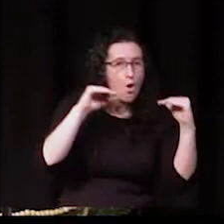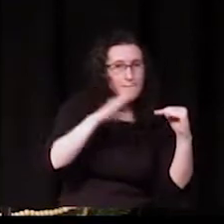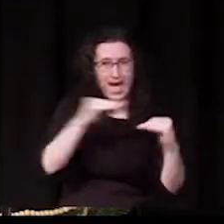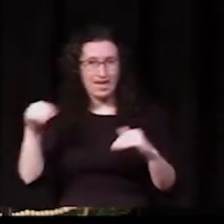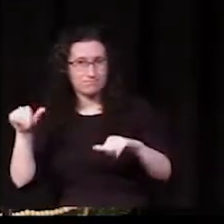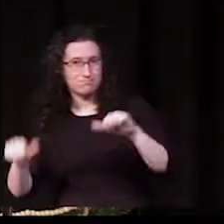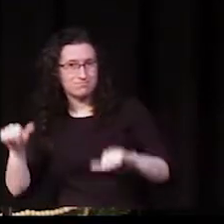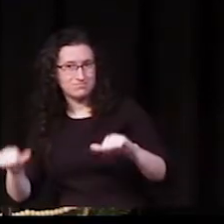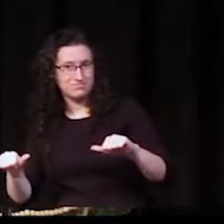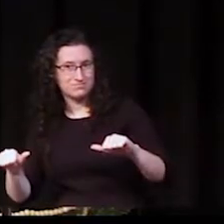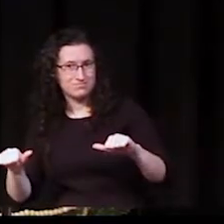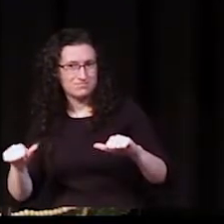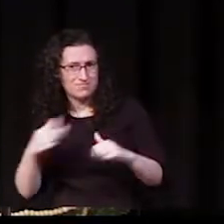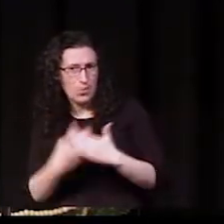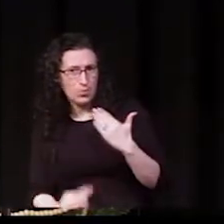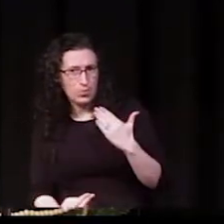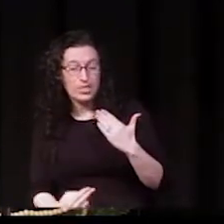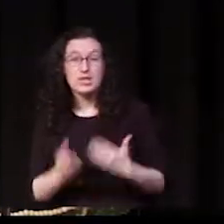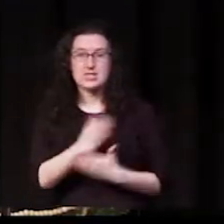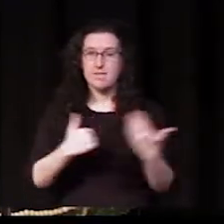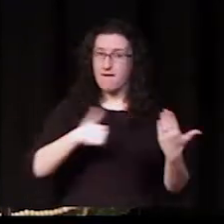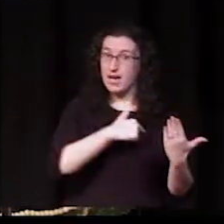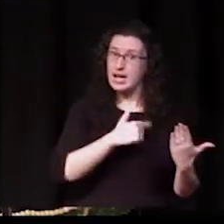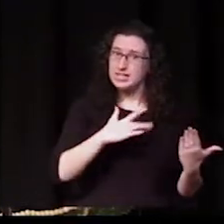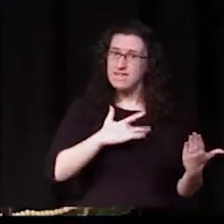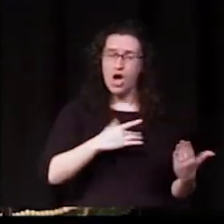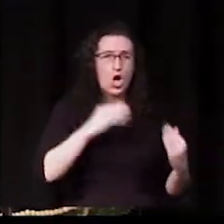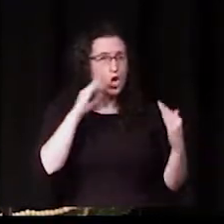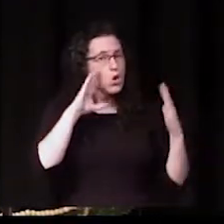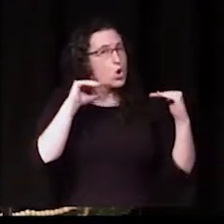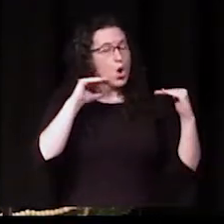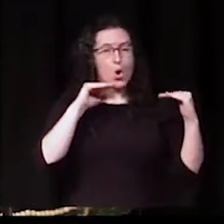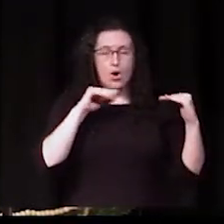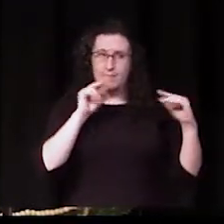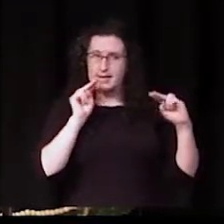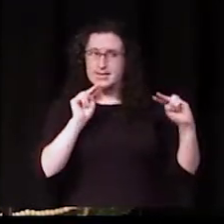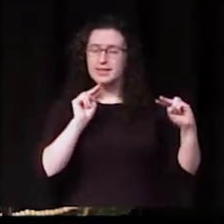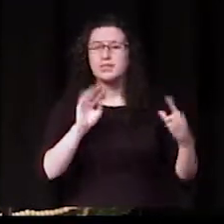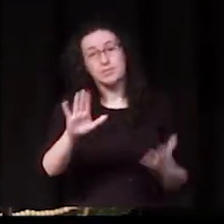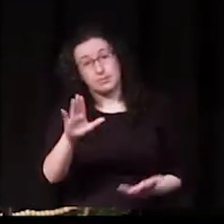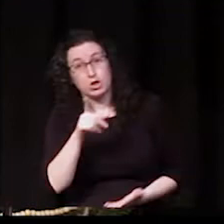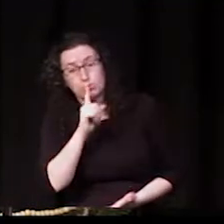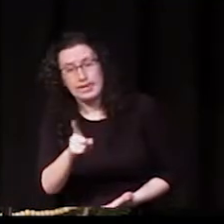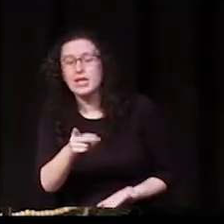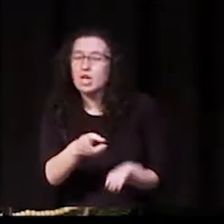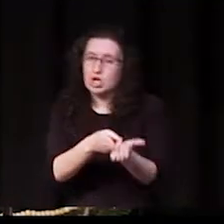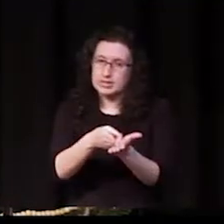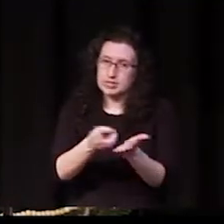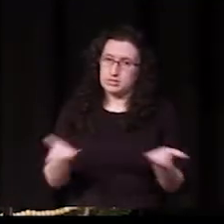Some of us have more hope than we've had in a long time, because really, let's be honest,